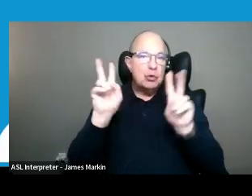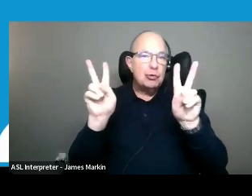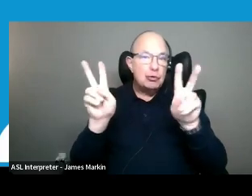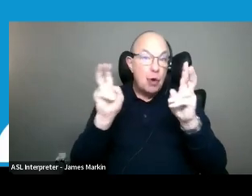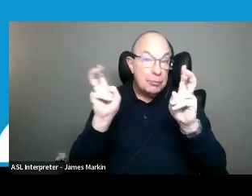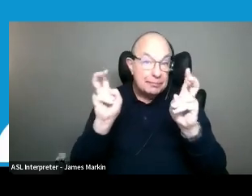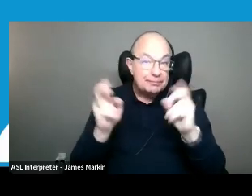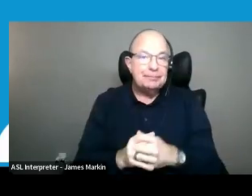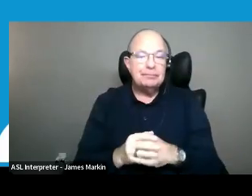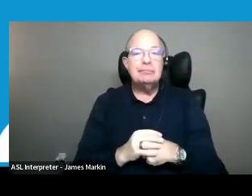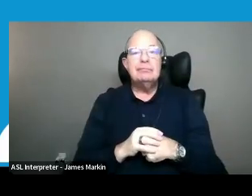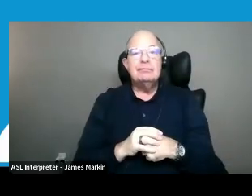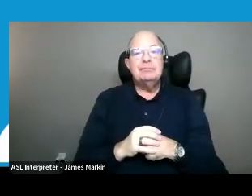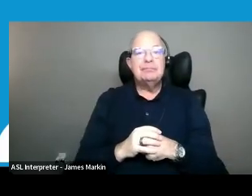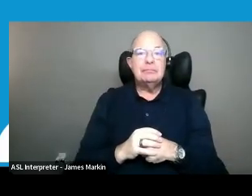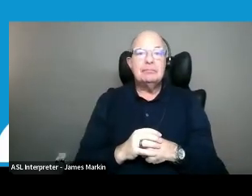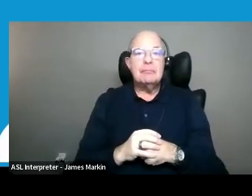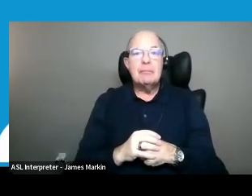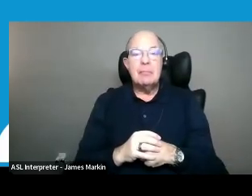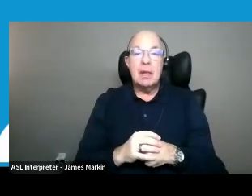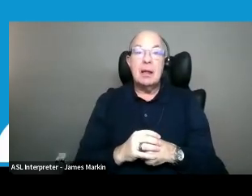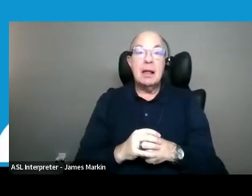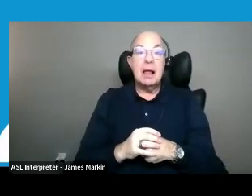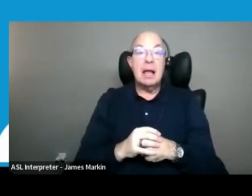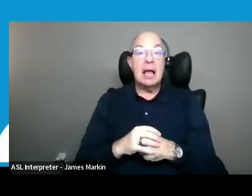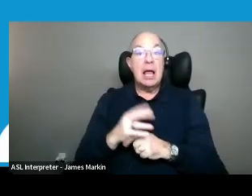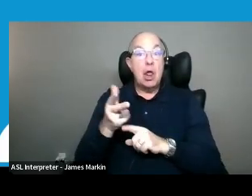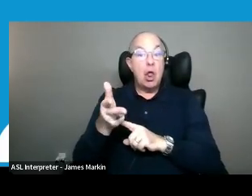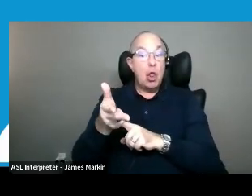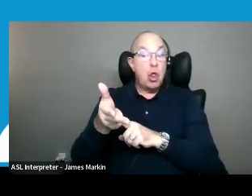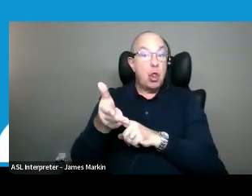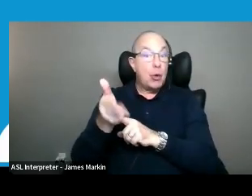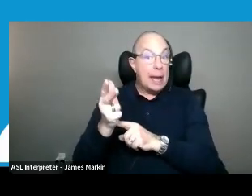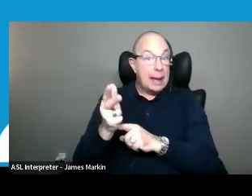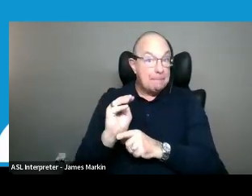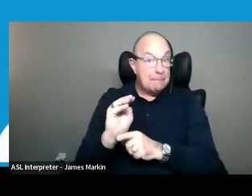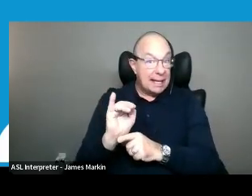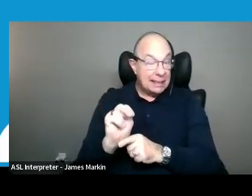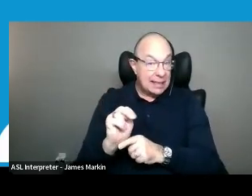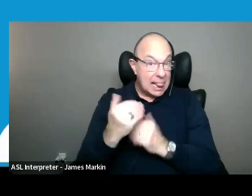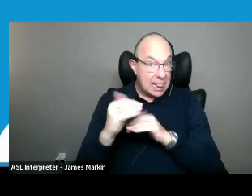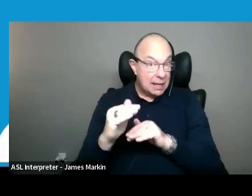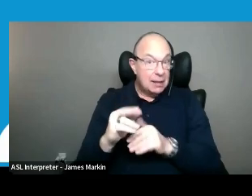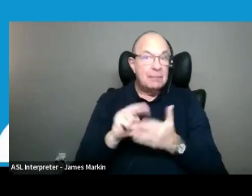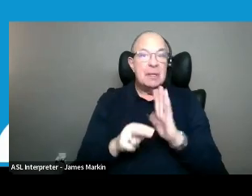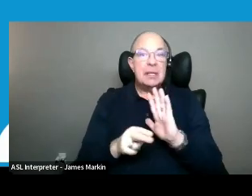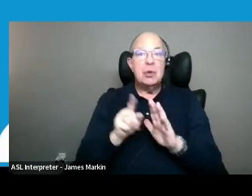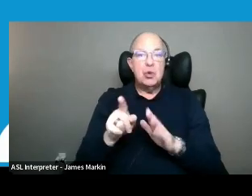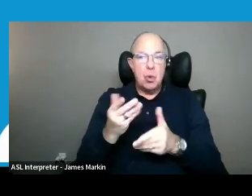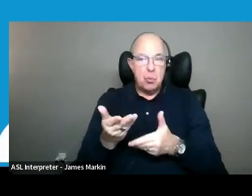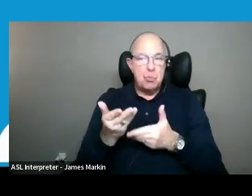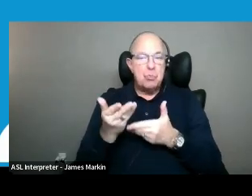Shannon Spencer (she/her): if you, for your 3-minute version, I also recommend you put your recommendations